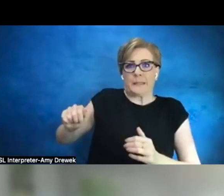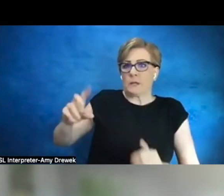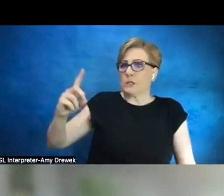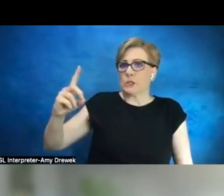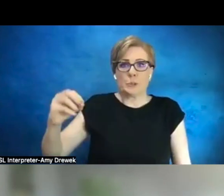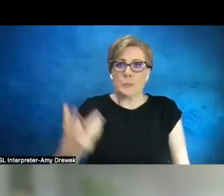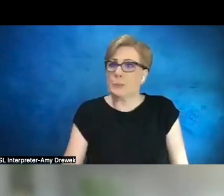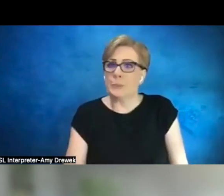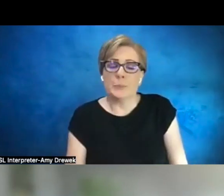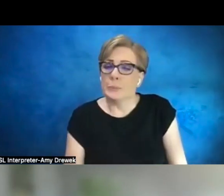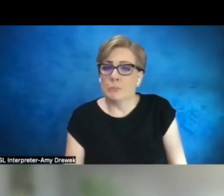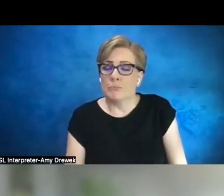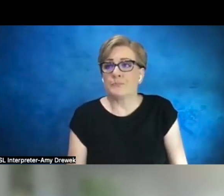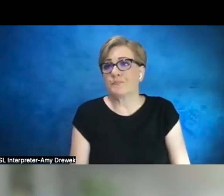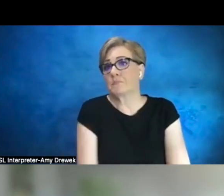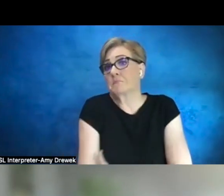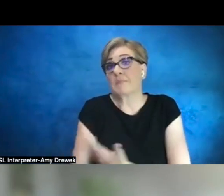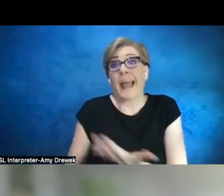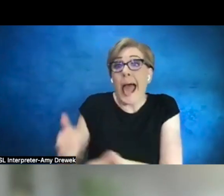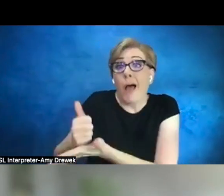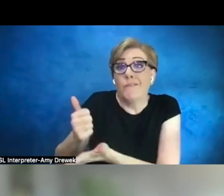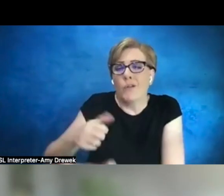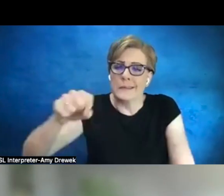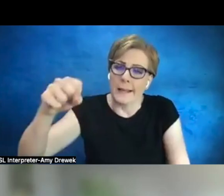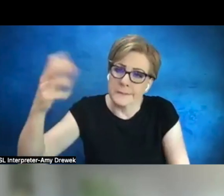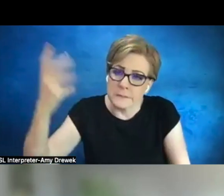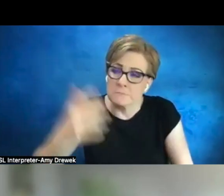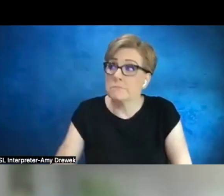is it helpful? Yes. Does it help us? Yes.